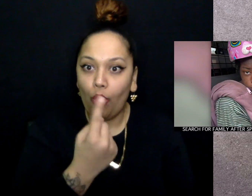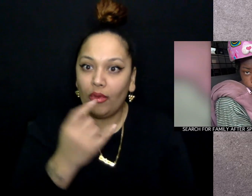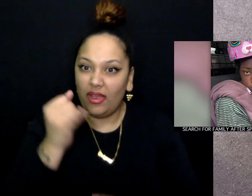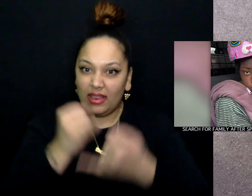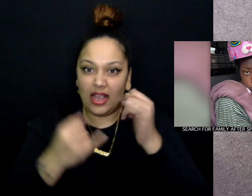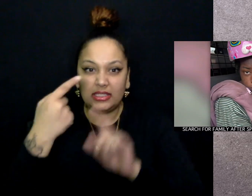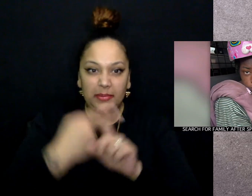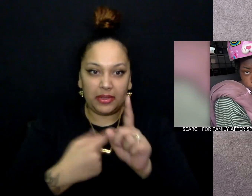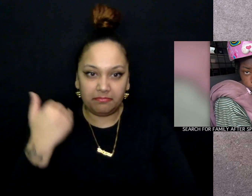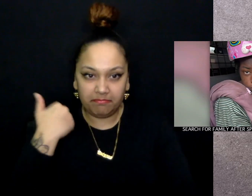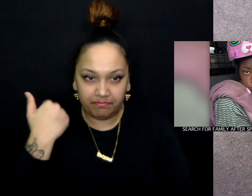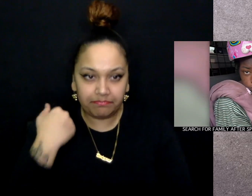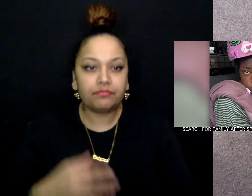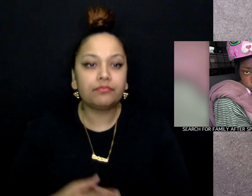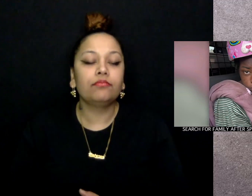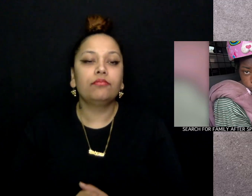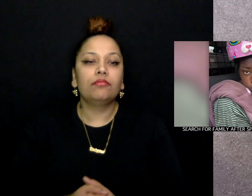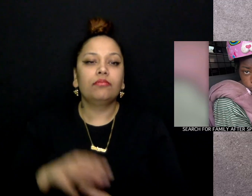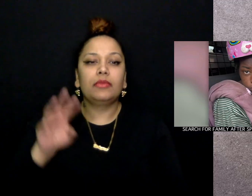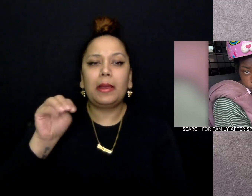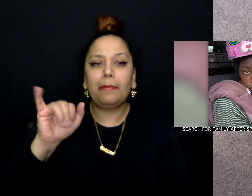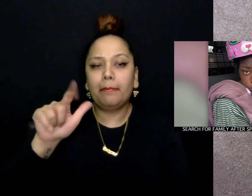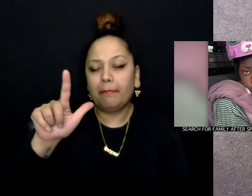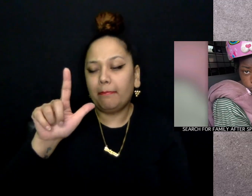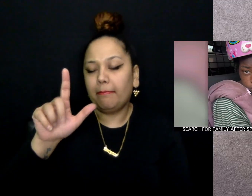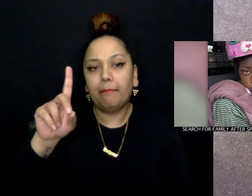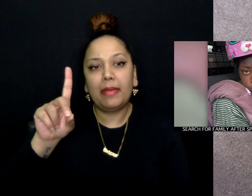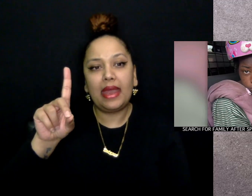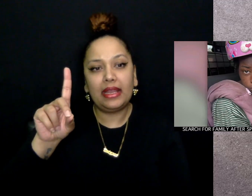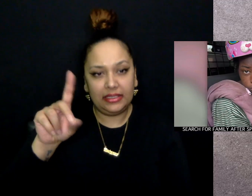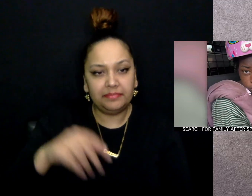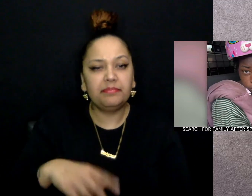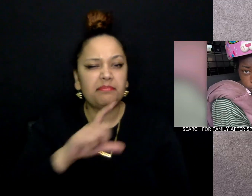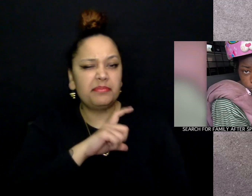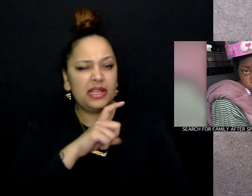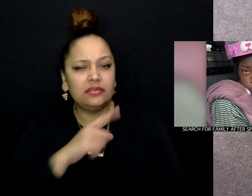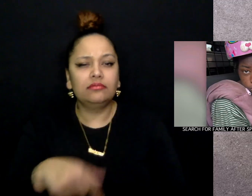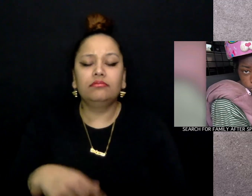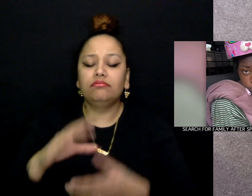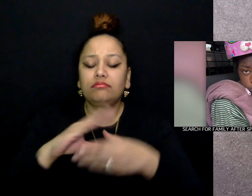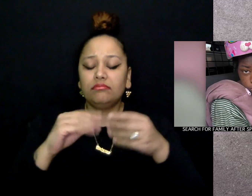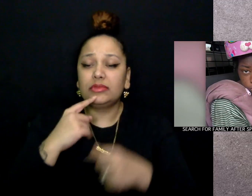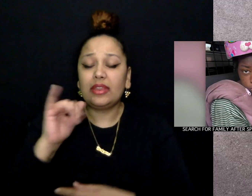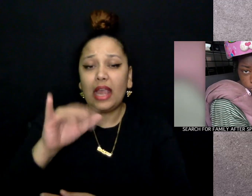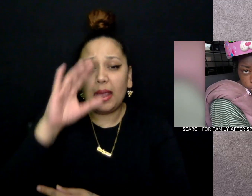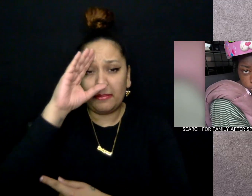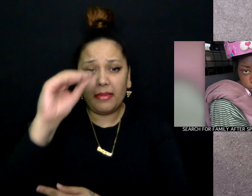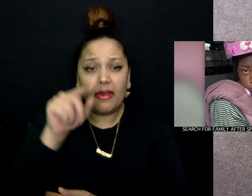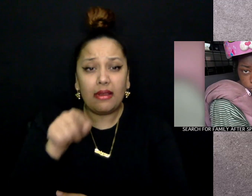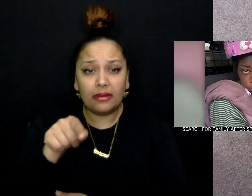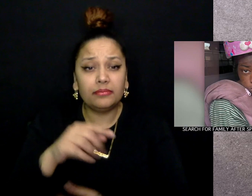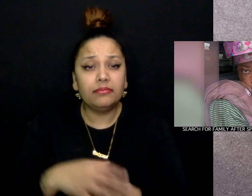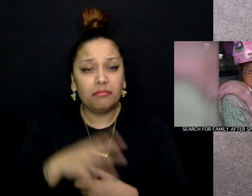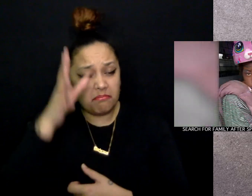Hamlin tweeted this picture of himself in his hospital bed. Wearing his number three jersey.